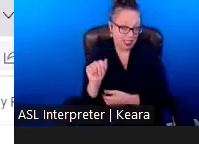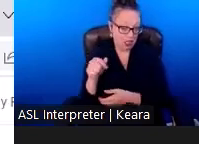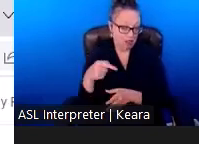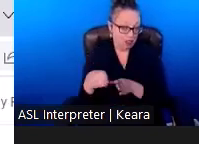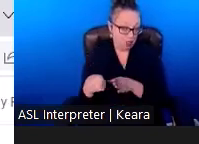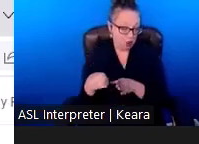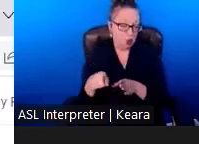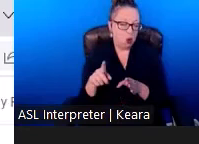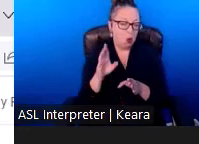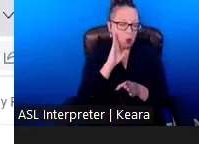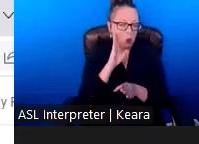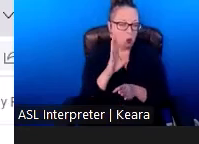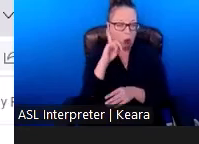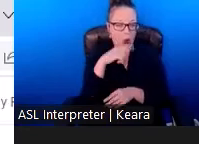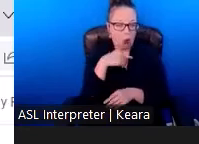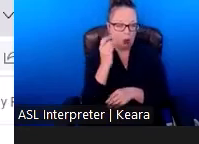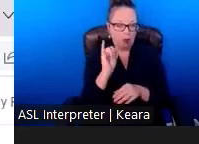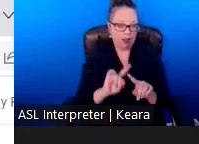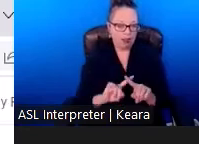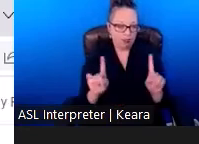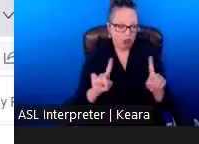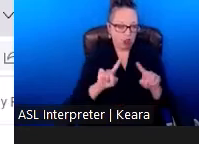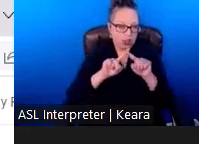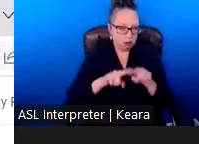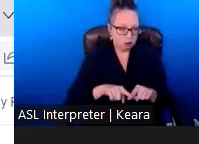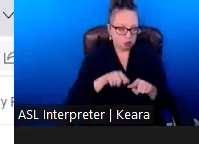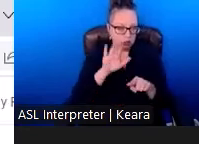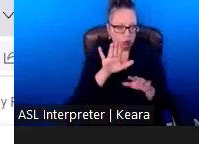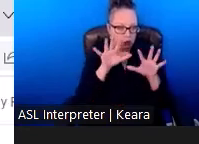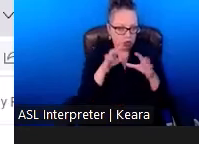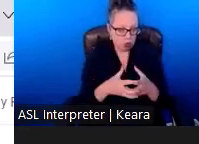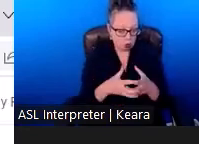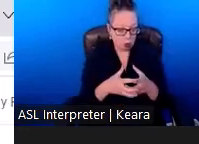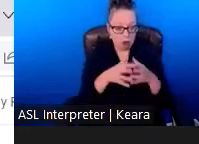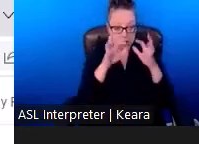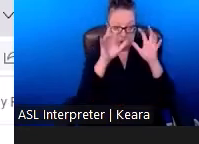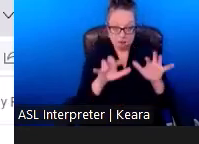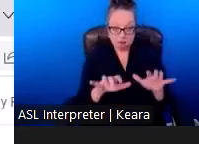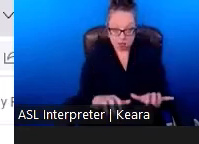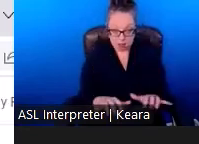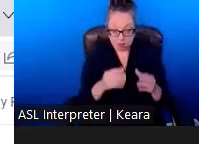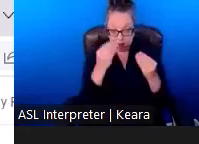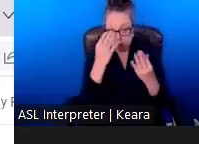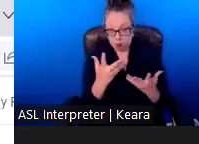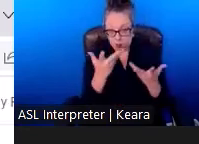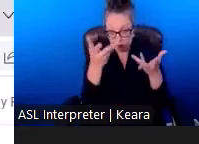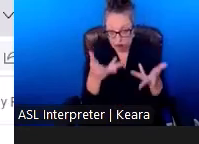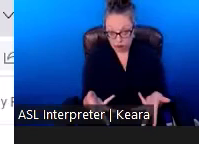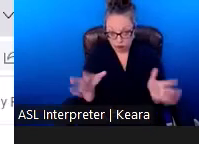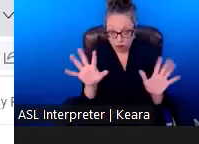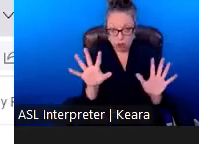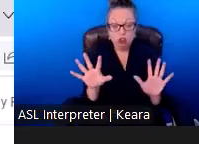category. Once you’ve entered your metadata information for the work sample, click the